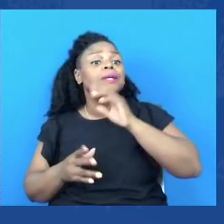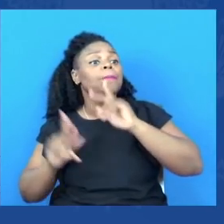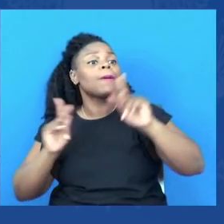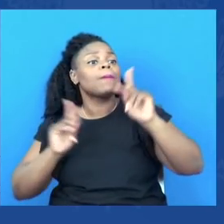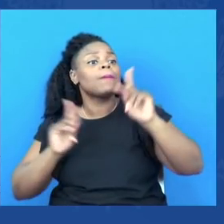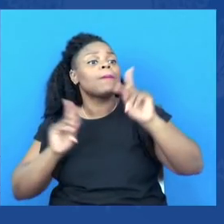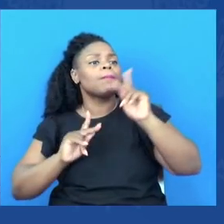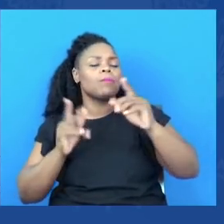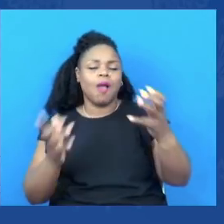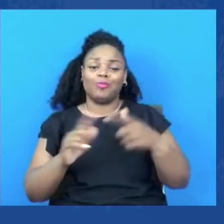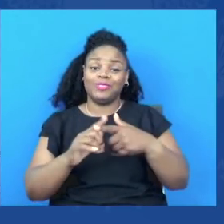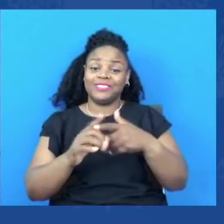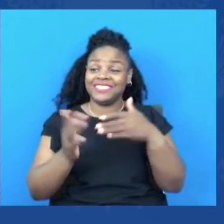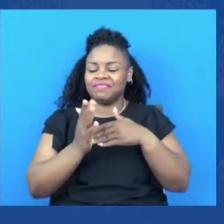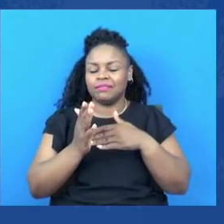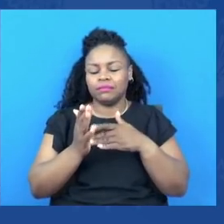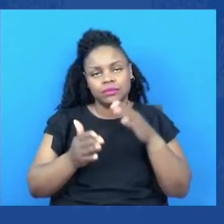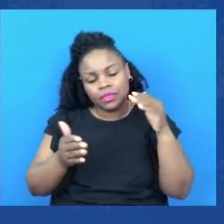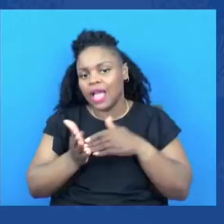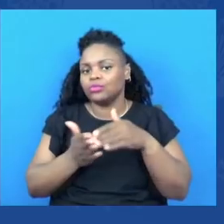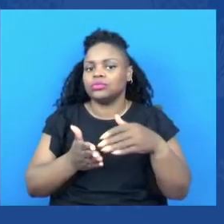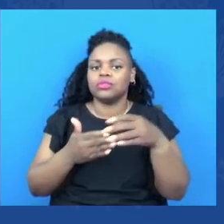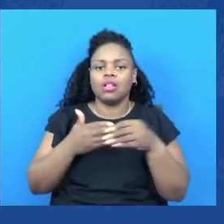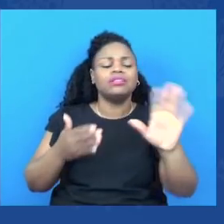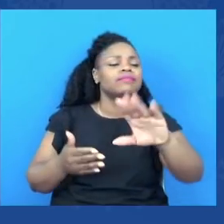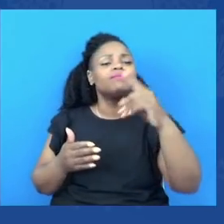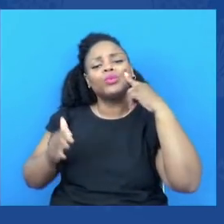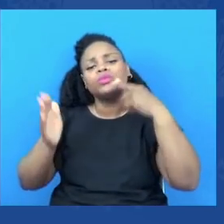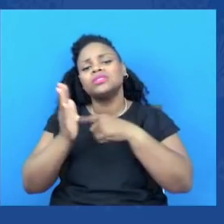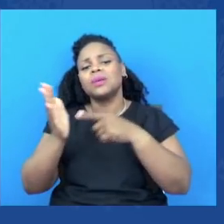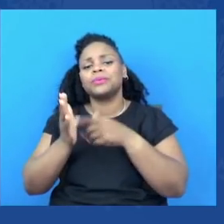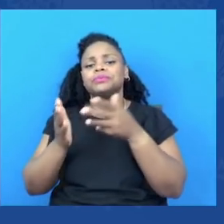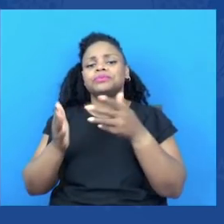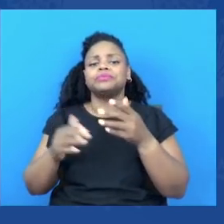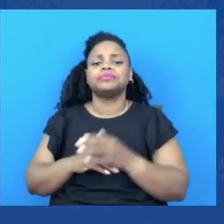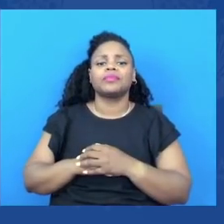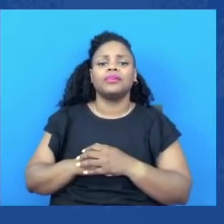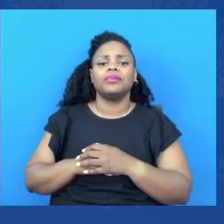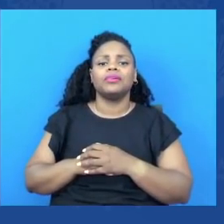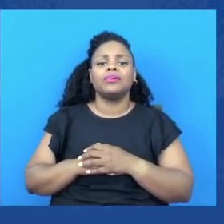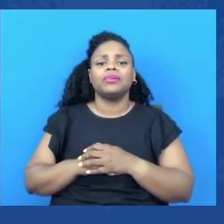called "multiple myeloma" can cost $20,000 a month.